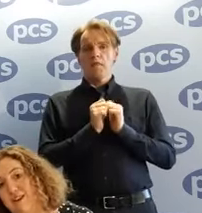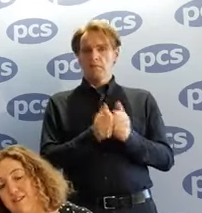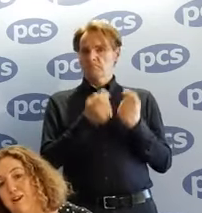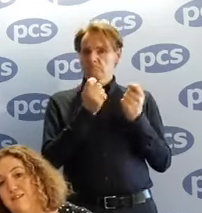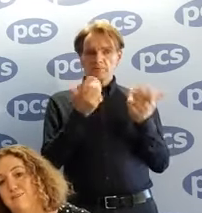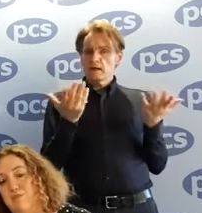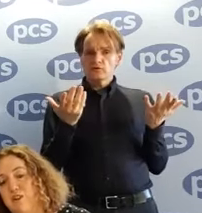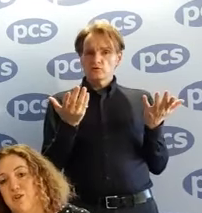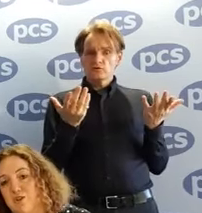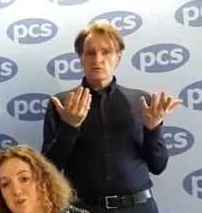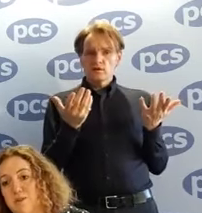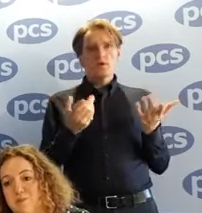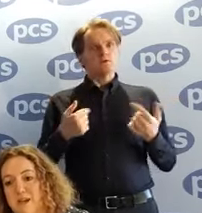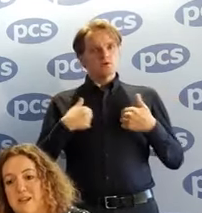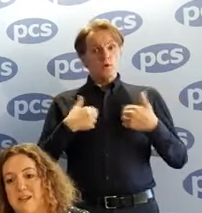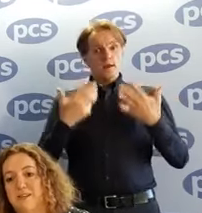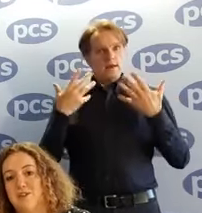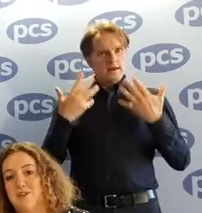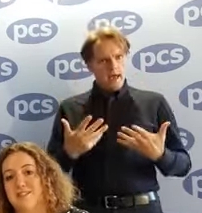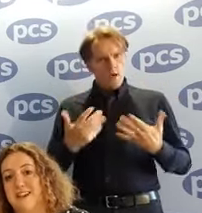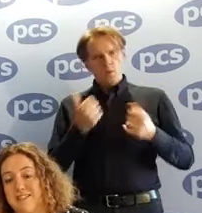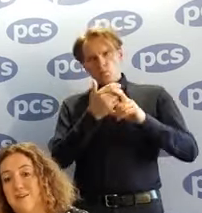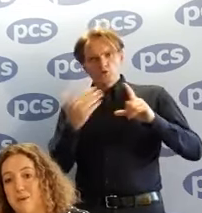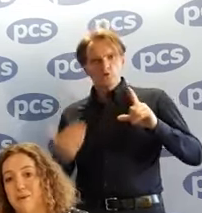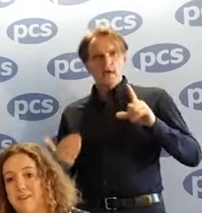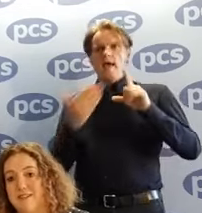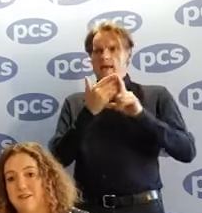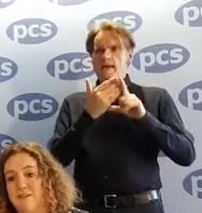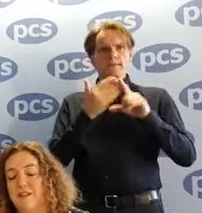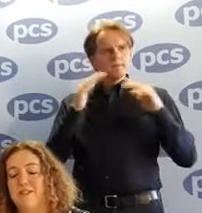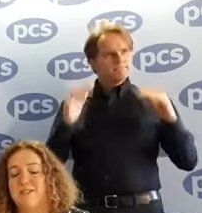reason our aspiration shouldn't be to just get the employee deal, there's